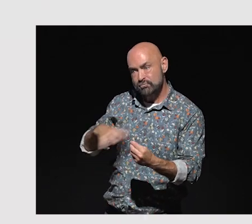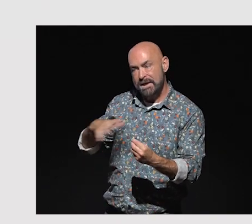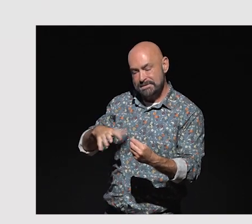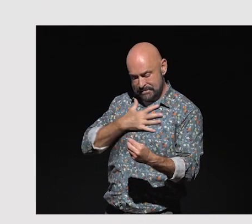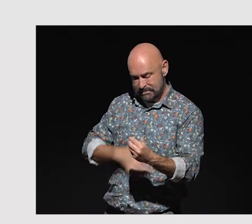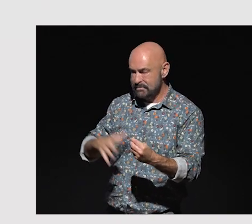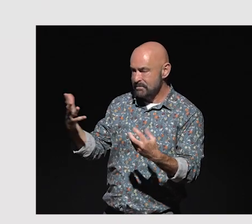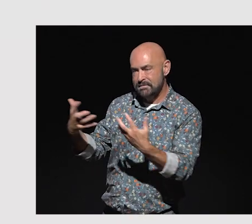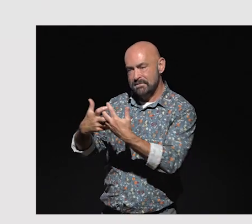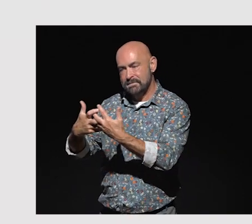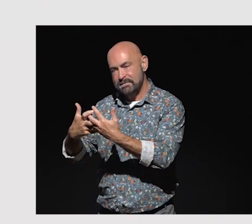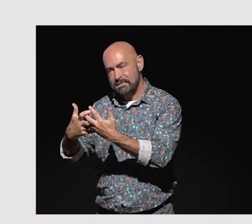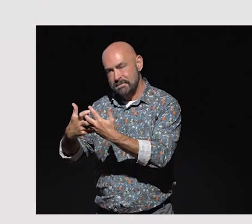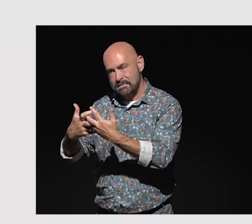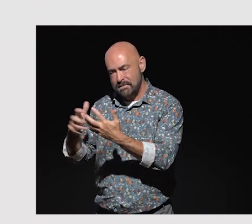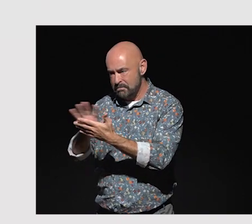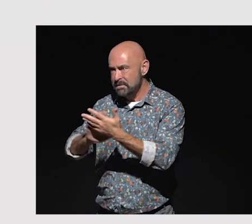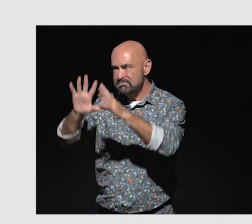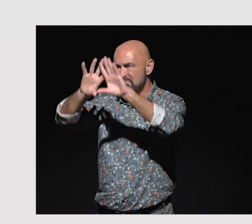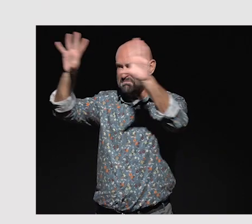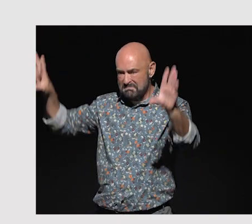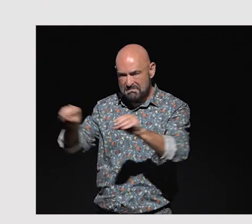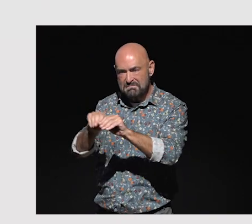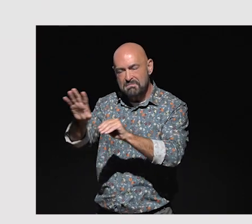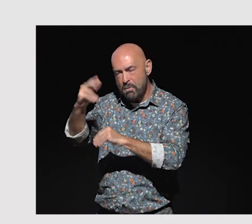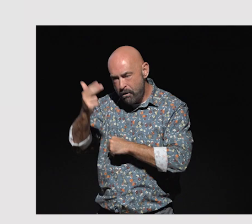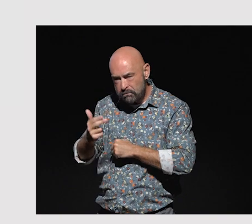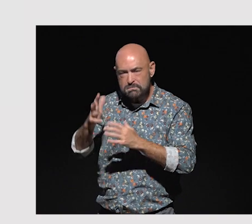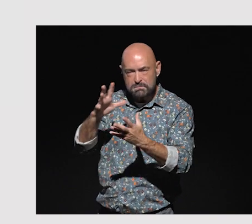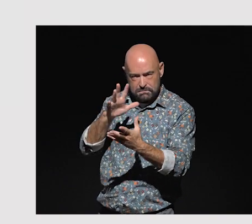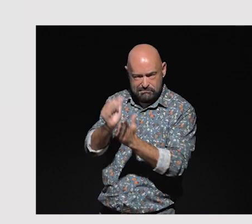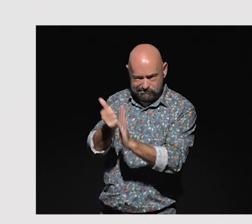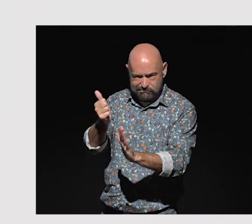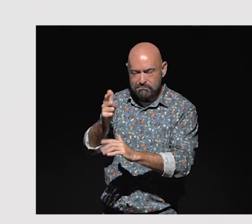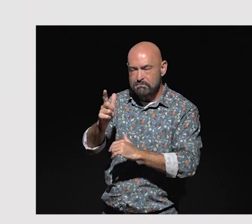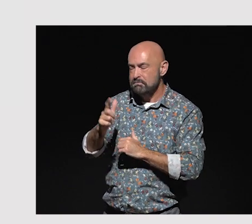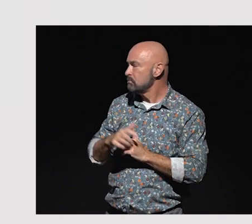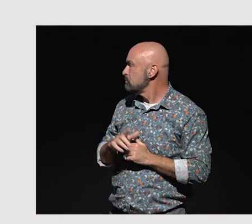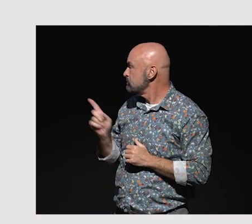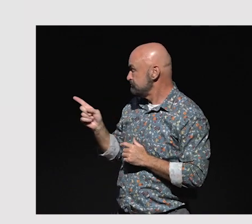It is a total of work of art, dress and frame together. And I'll come back to this.